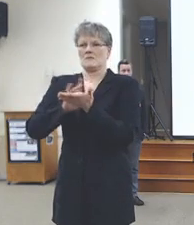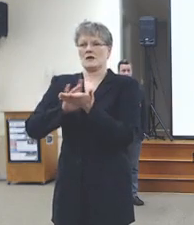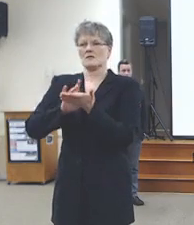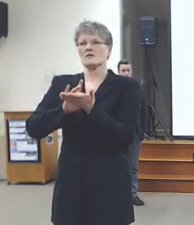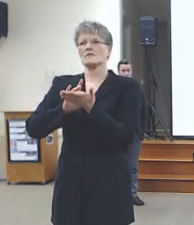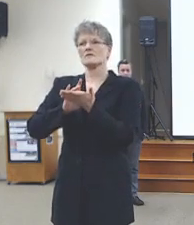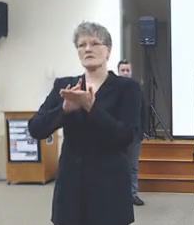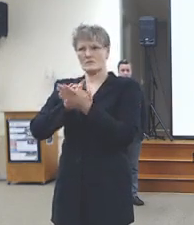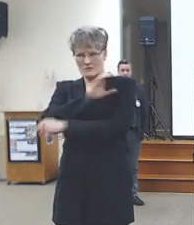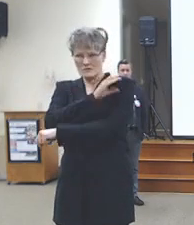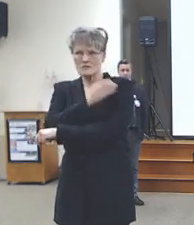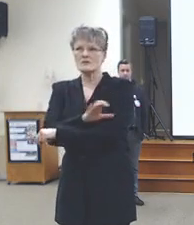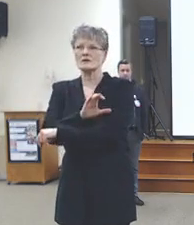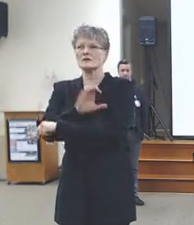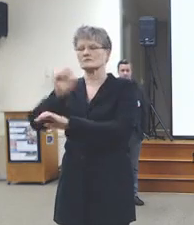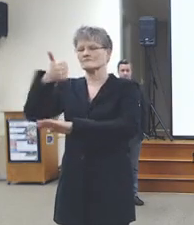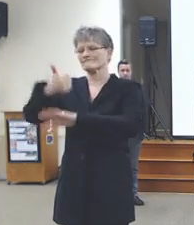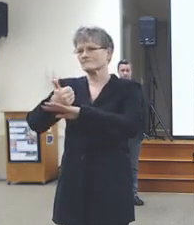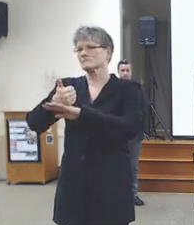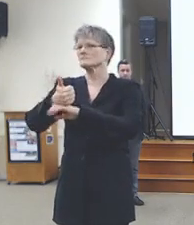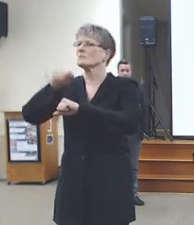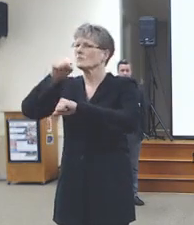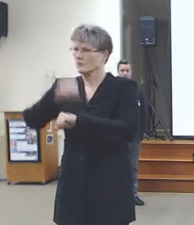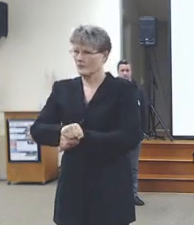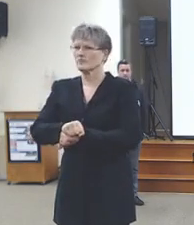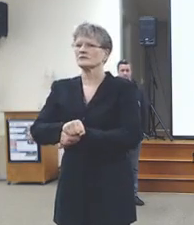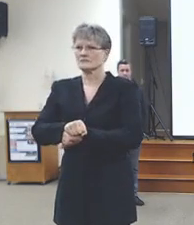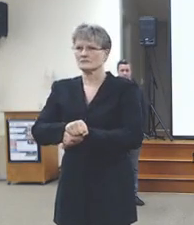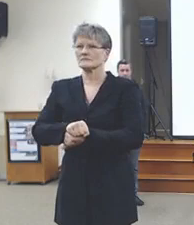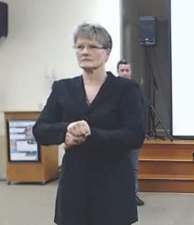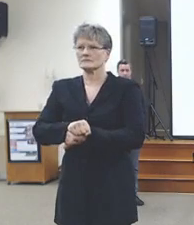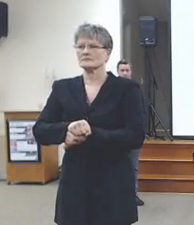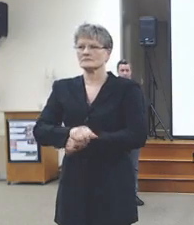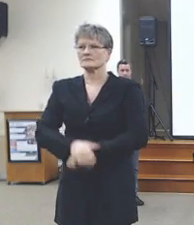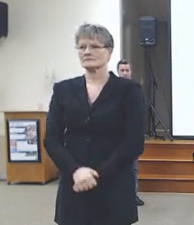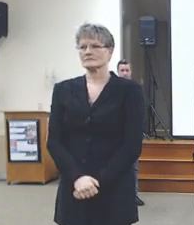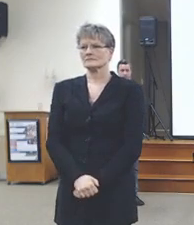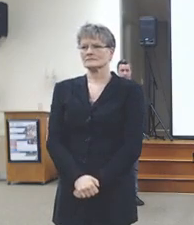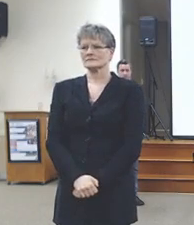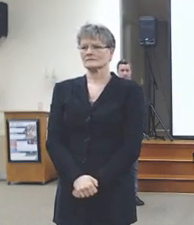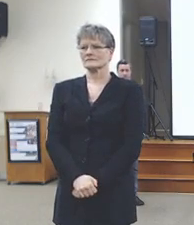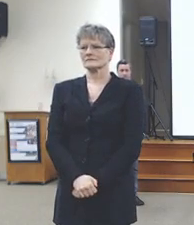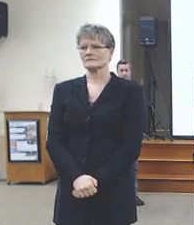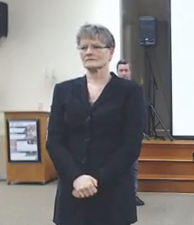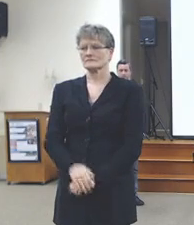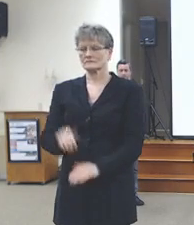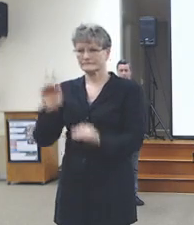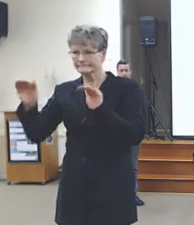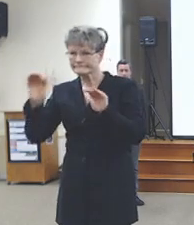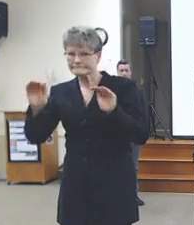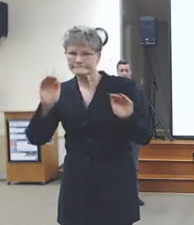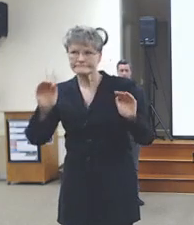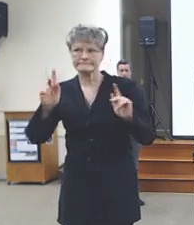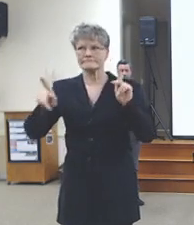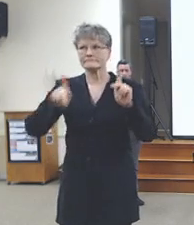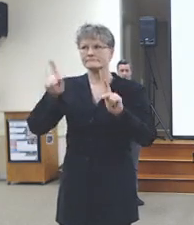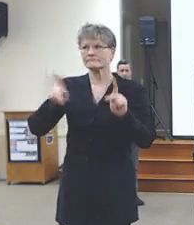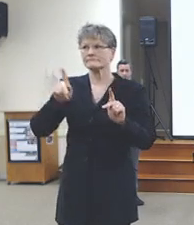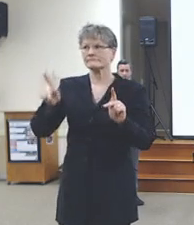and of course the person giving the blood donation is healthy. So a reminder, as well,